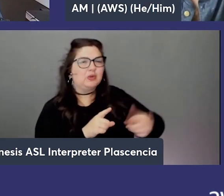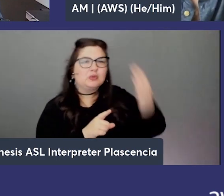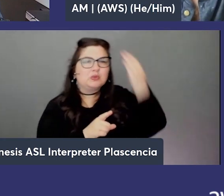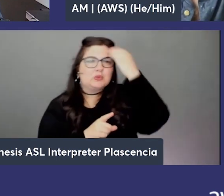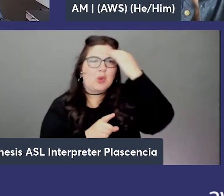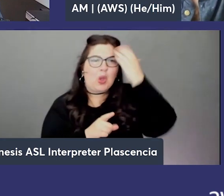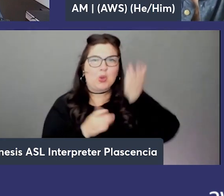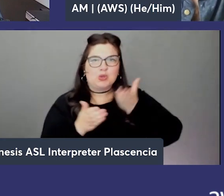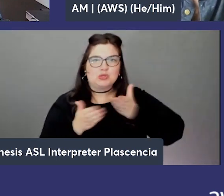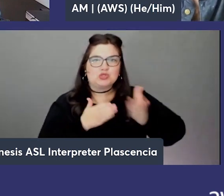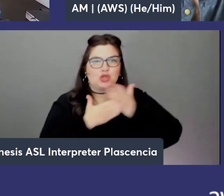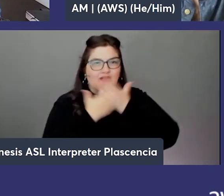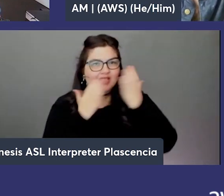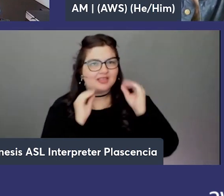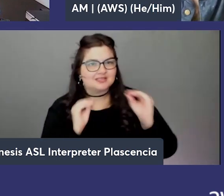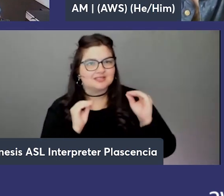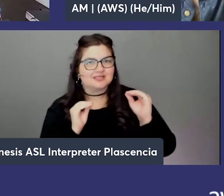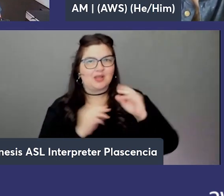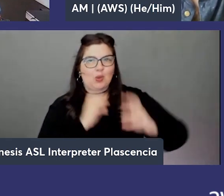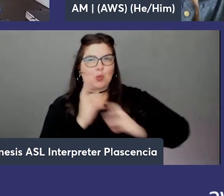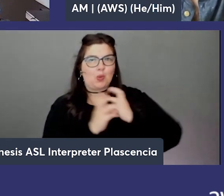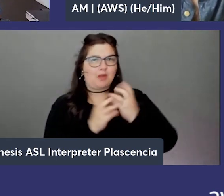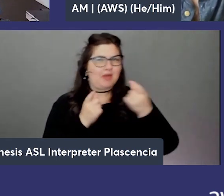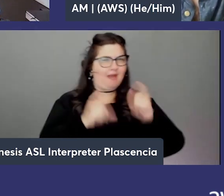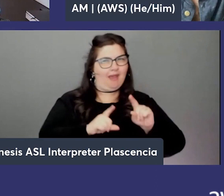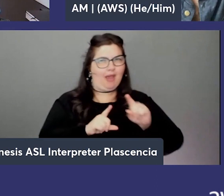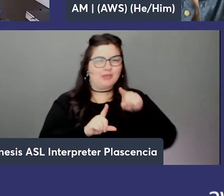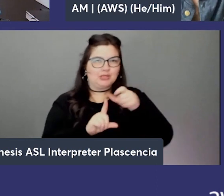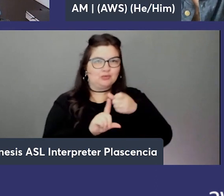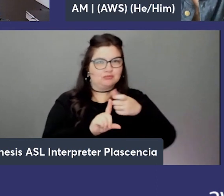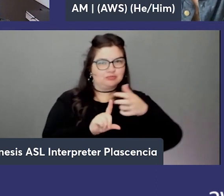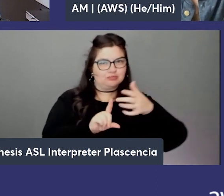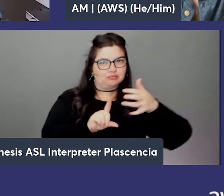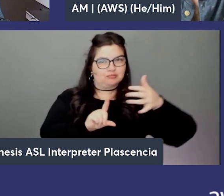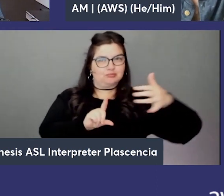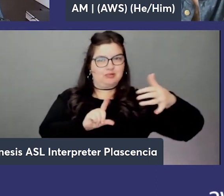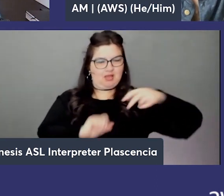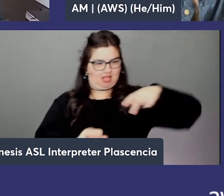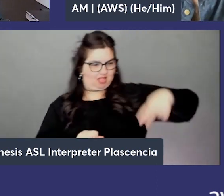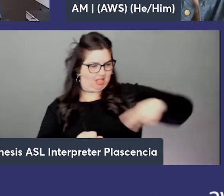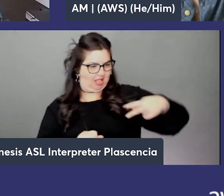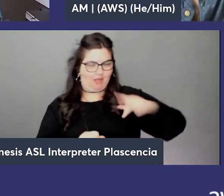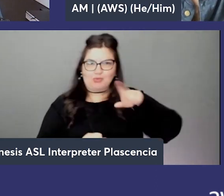but you guys are venturing out just outside of just Lambda, you're really starting to get your fingers